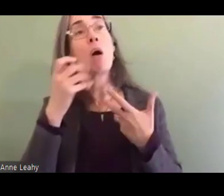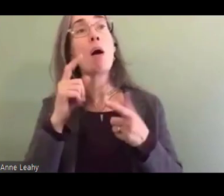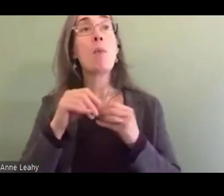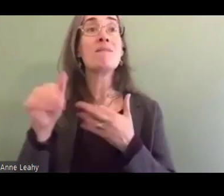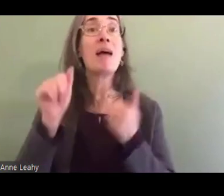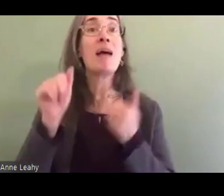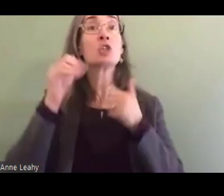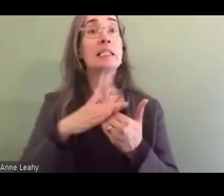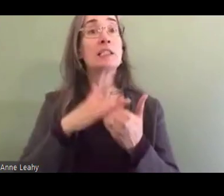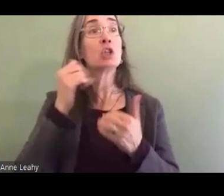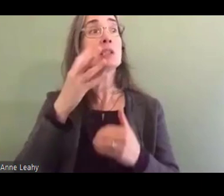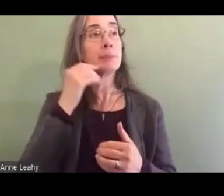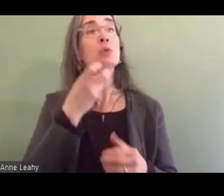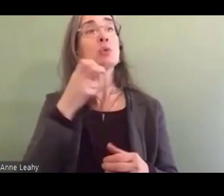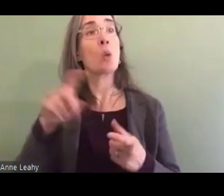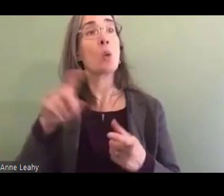for a faster easier experience go to the web.